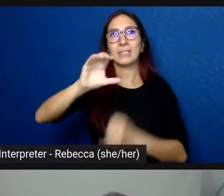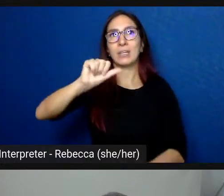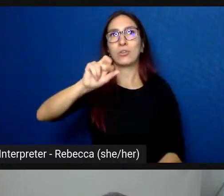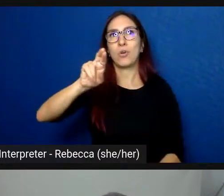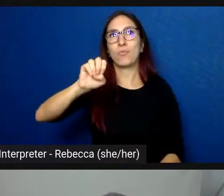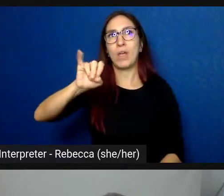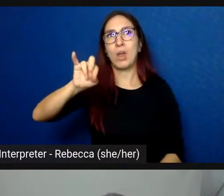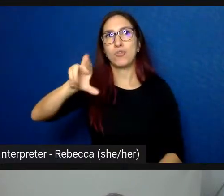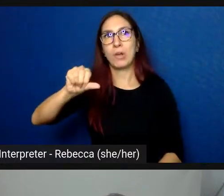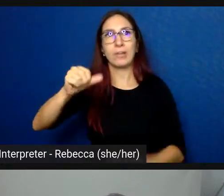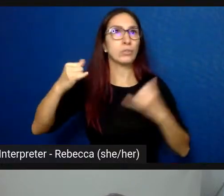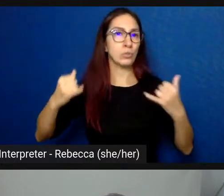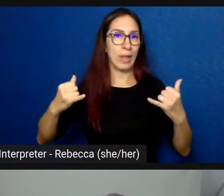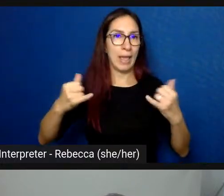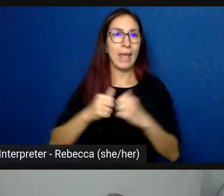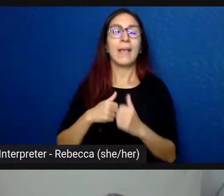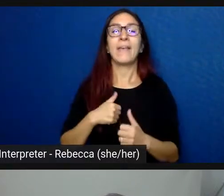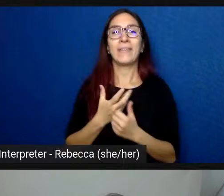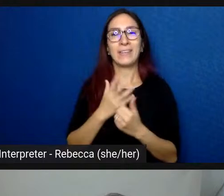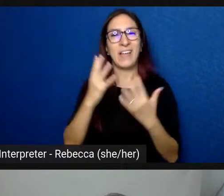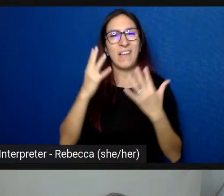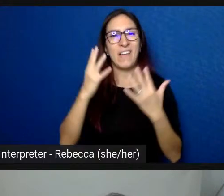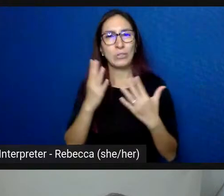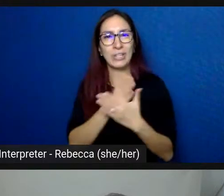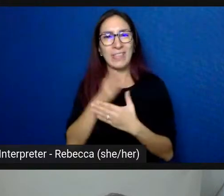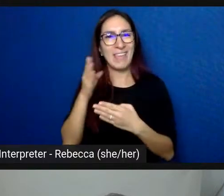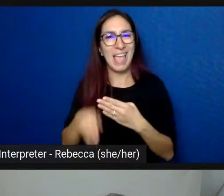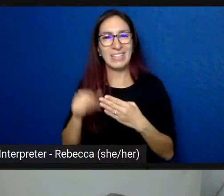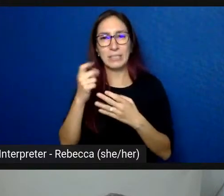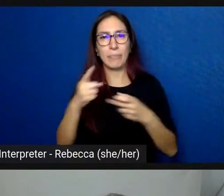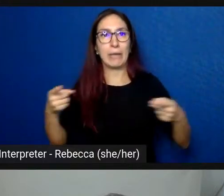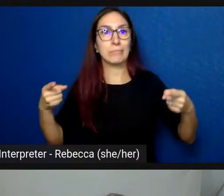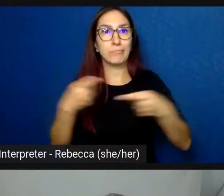and is unfortunate we would